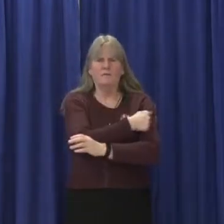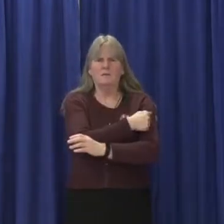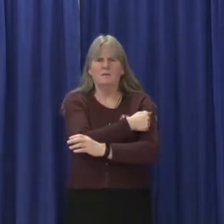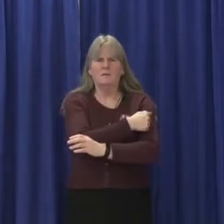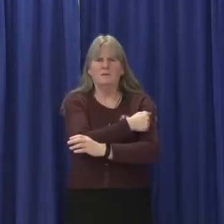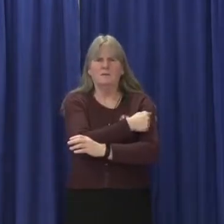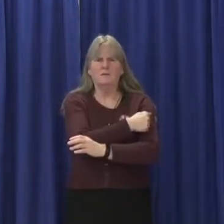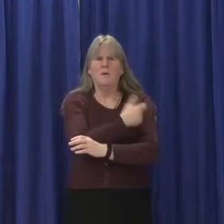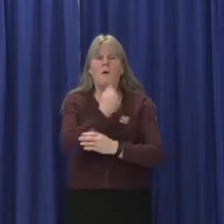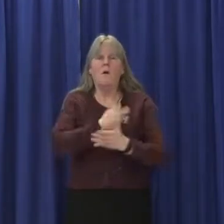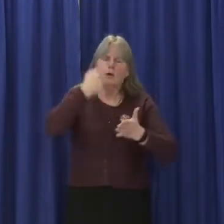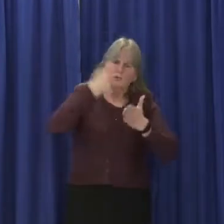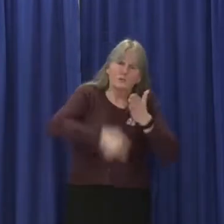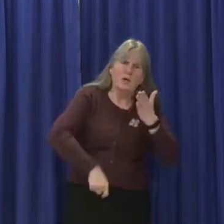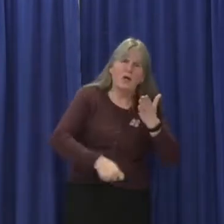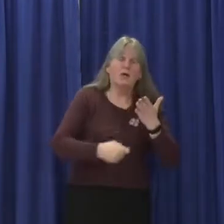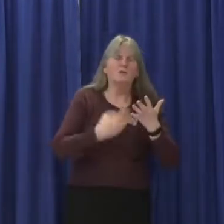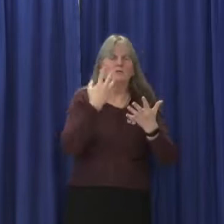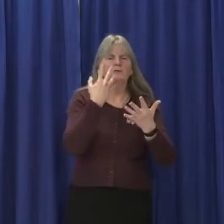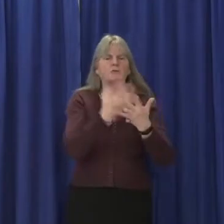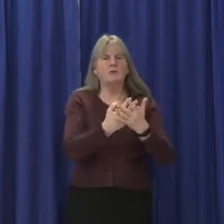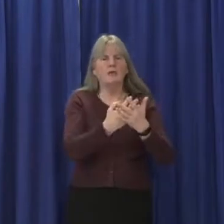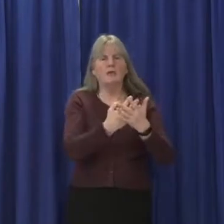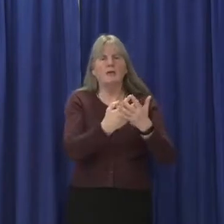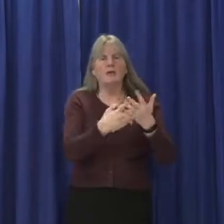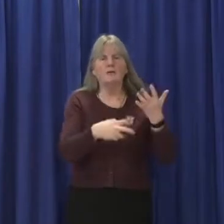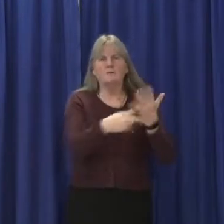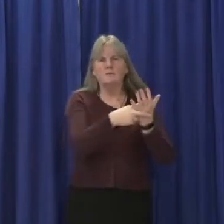facing fines or jail time? Oh-- yeah, we're not